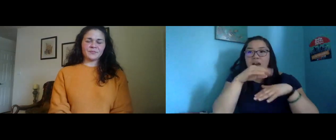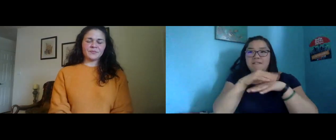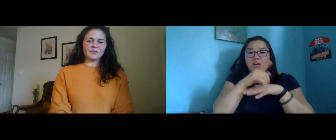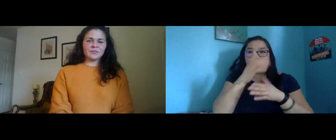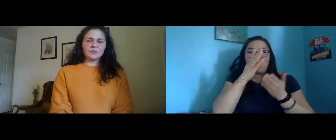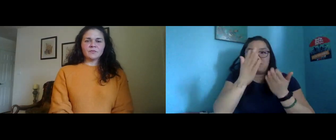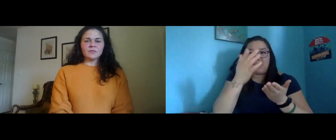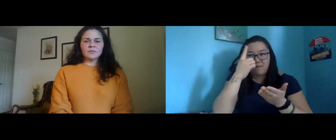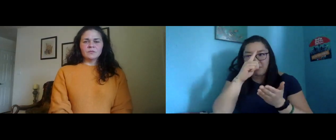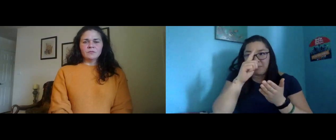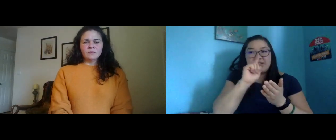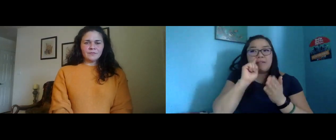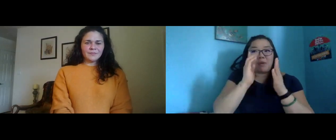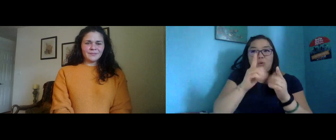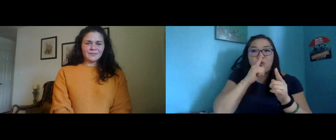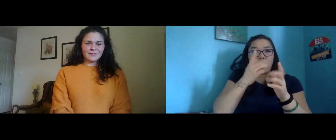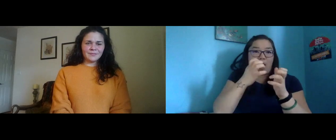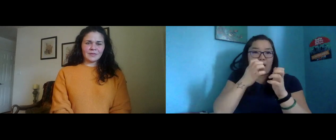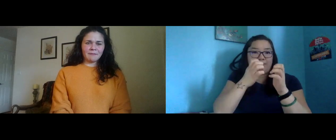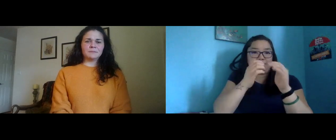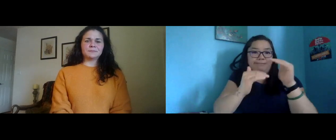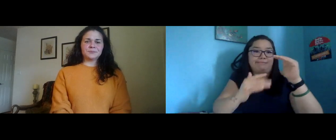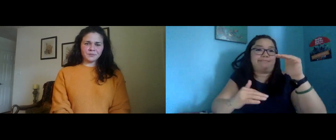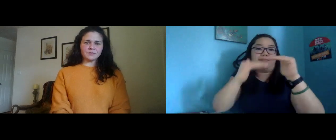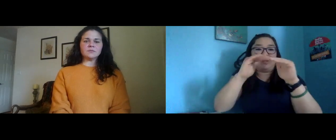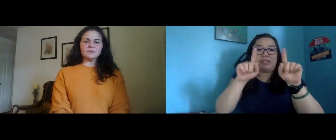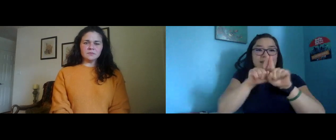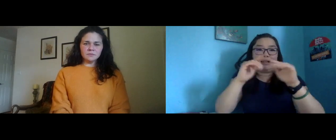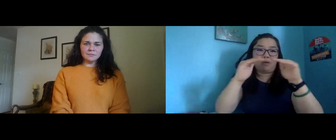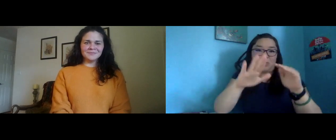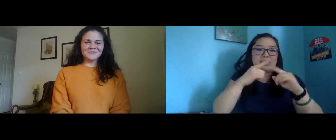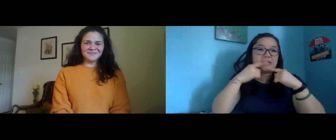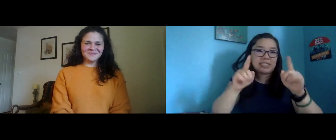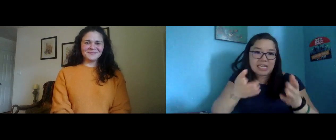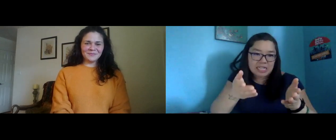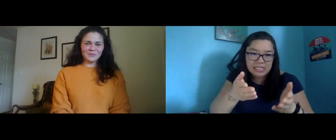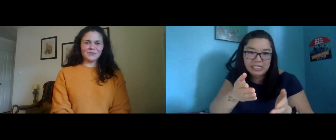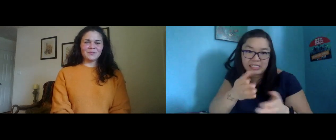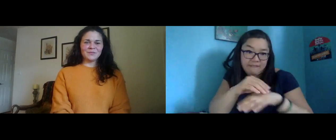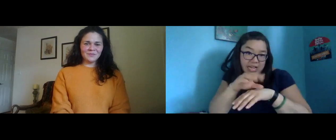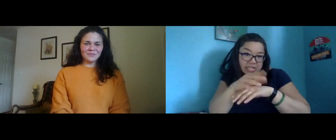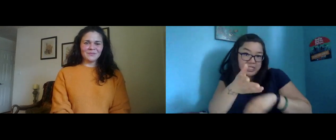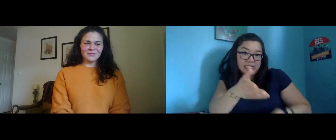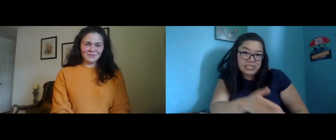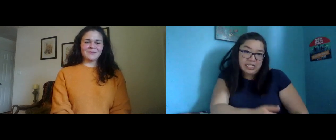P: What advice do you have for a Deaf person who wants to surpass your level of success?